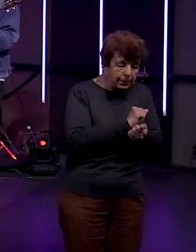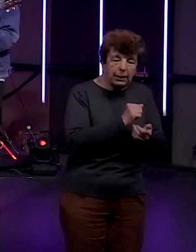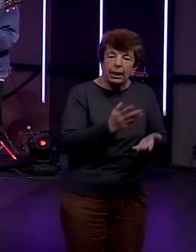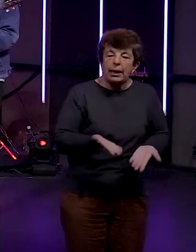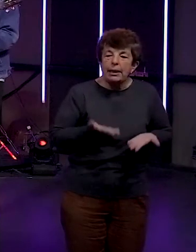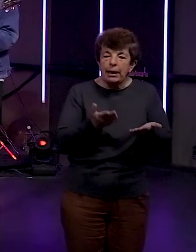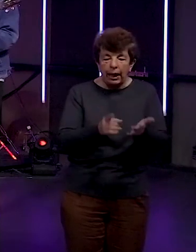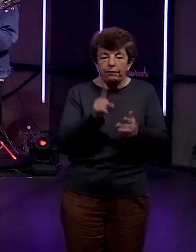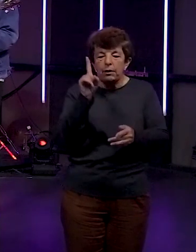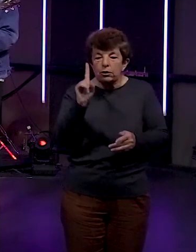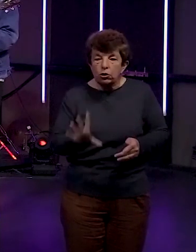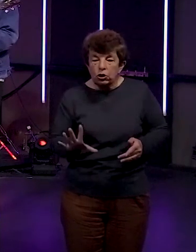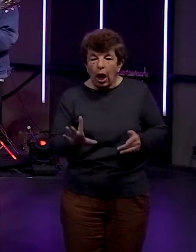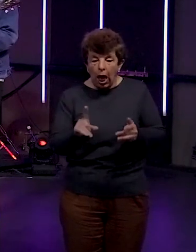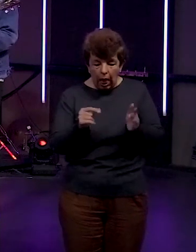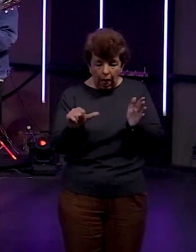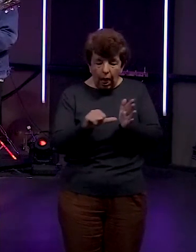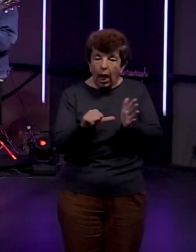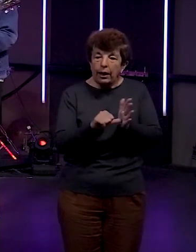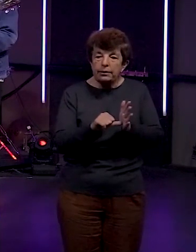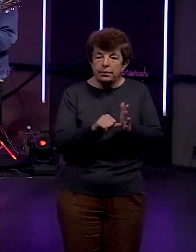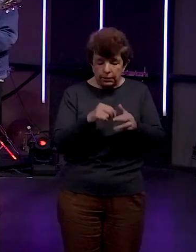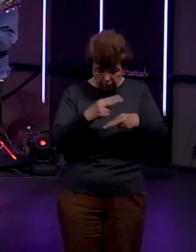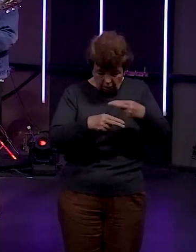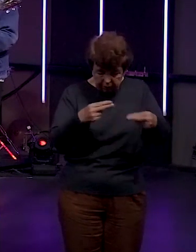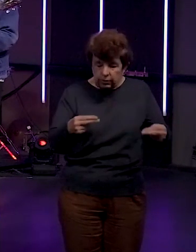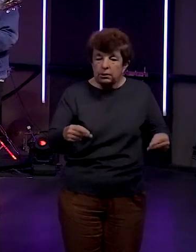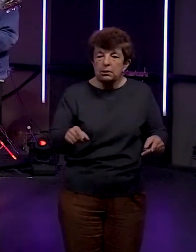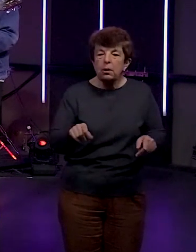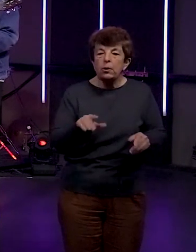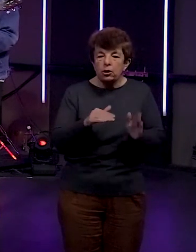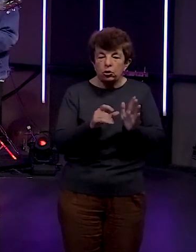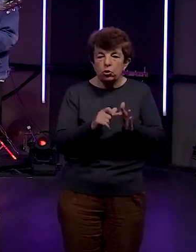tithes and offerings and we're going to do that now there'll be a little button